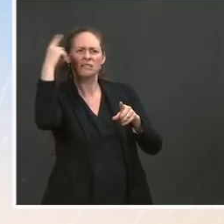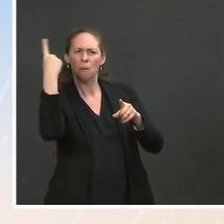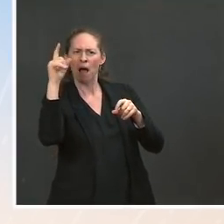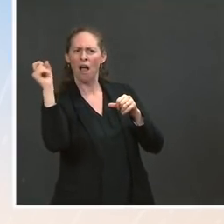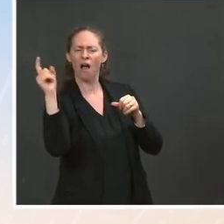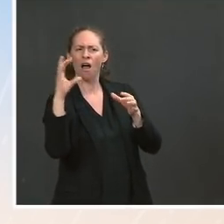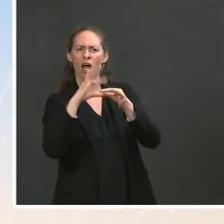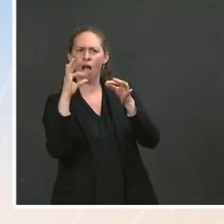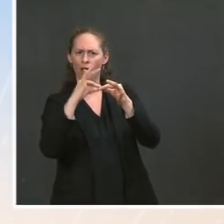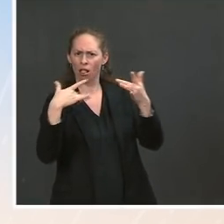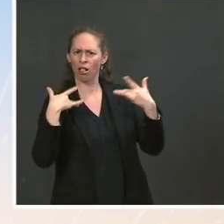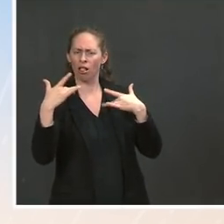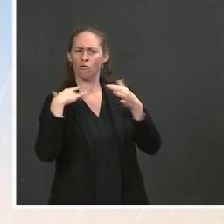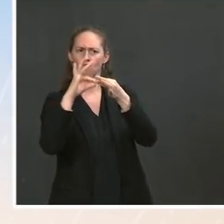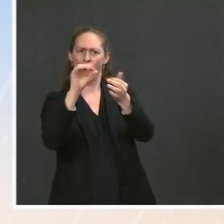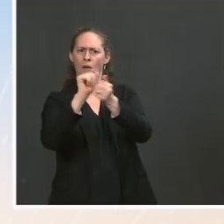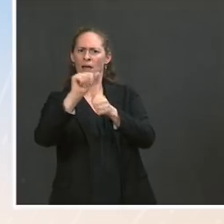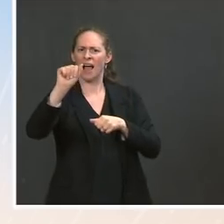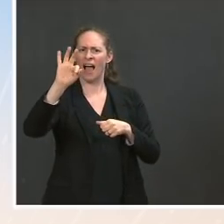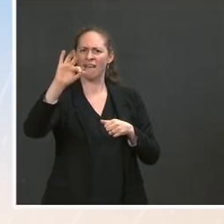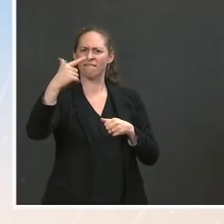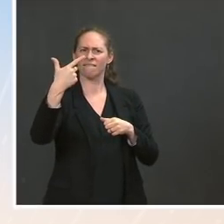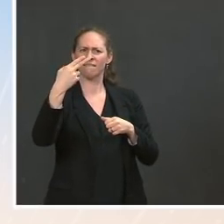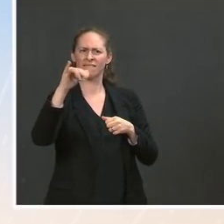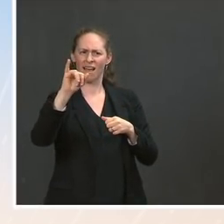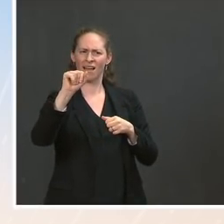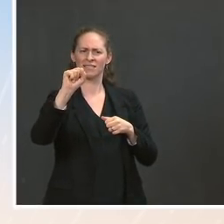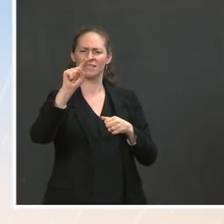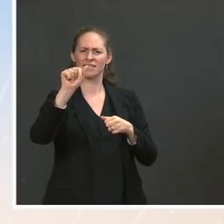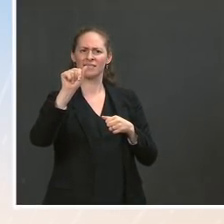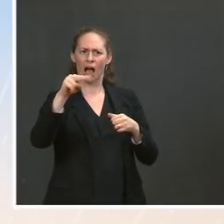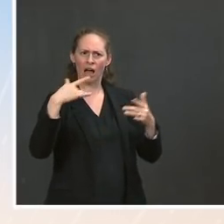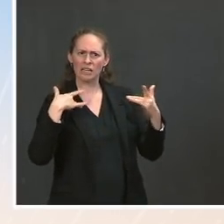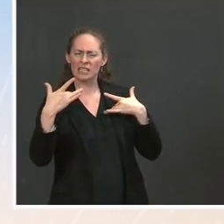the May one withdrawal date? Ms. Psaki: Well, first let me